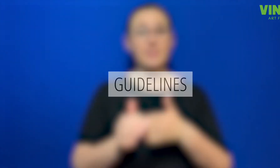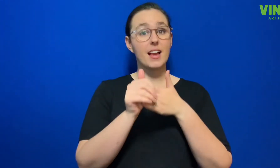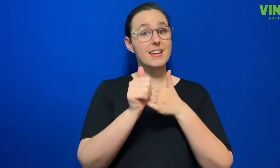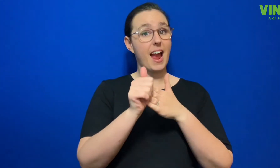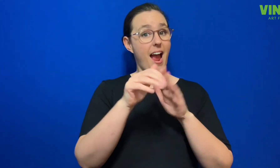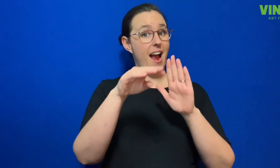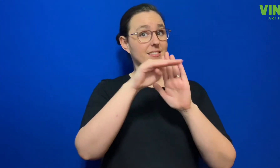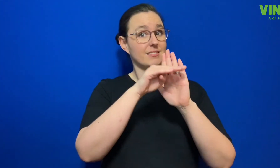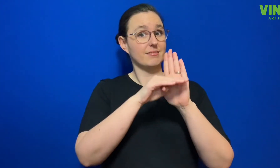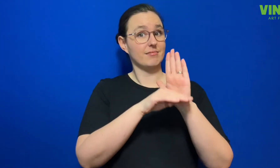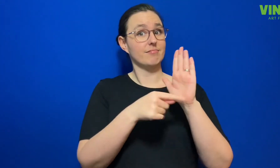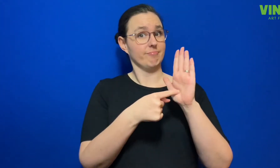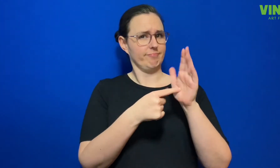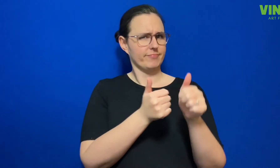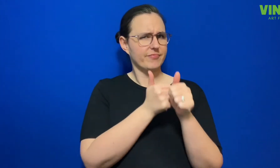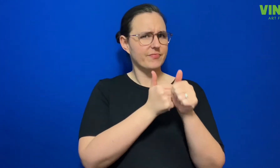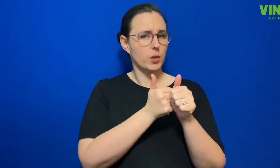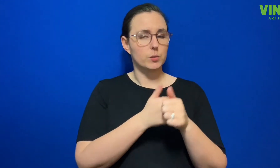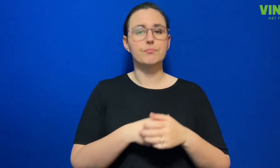Guidelines